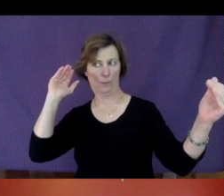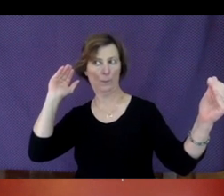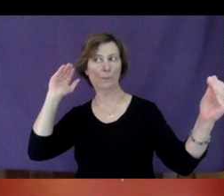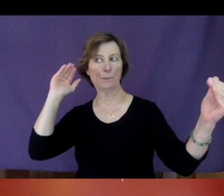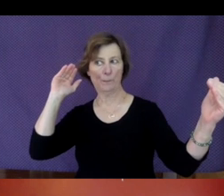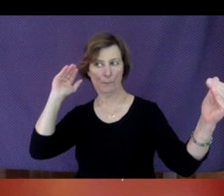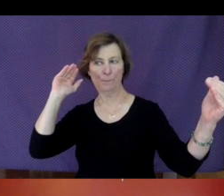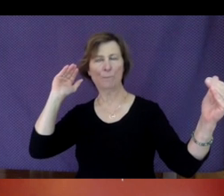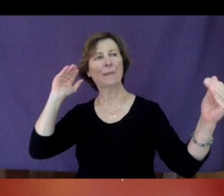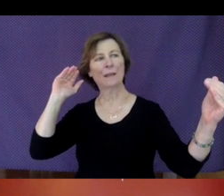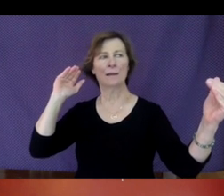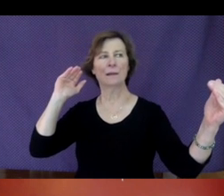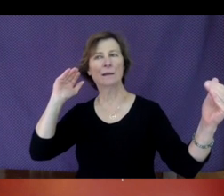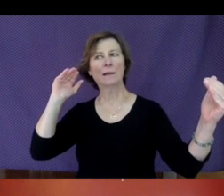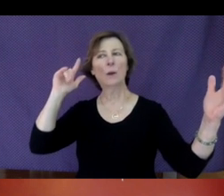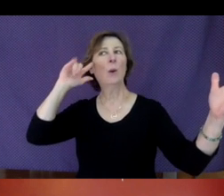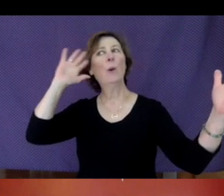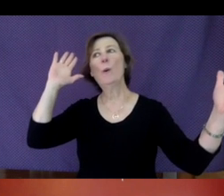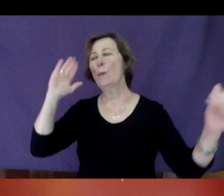Hope is not an empty fairy tale